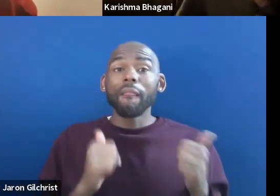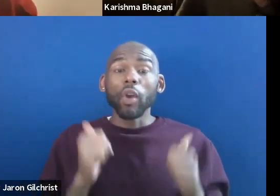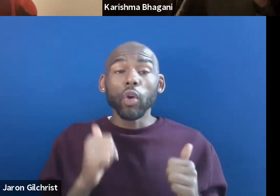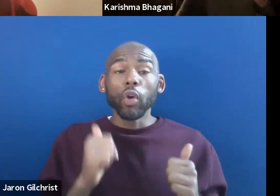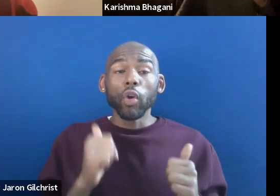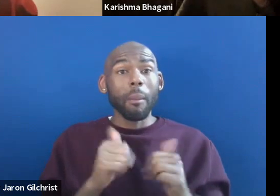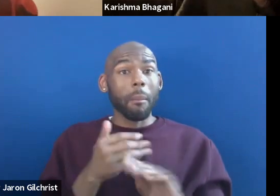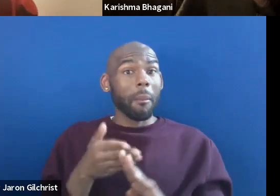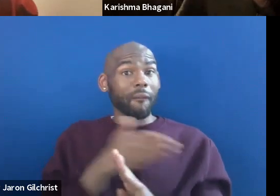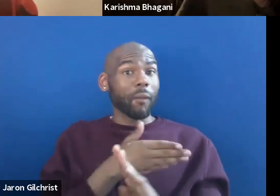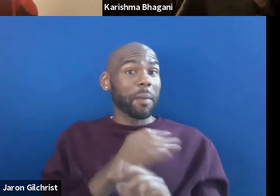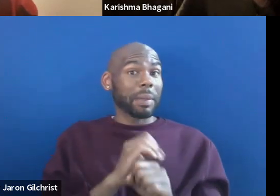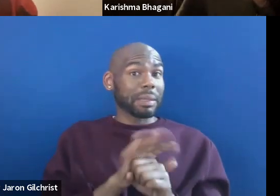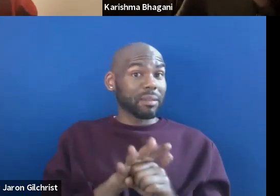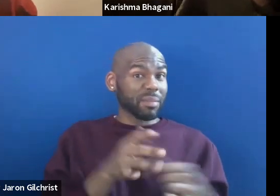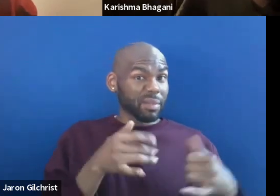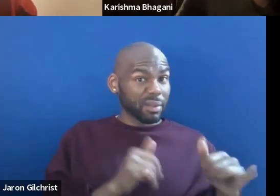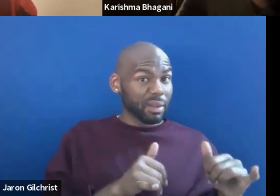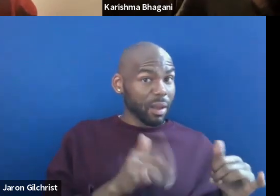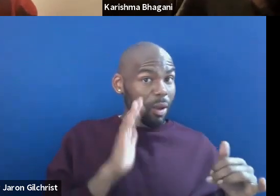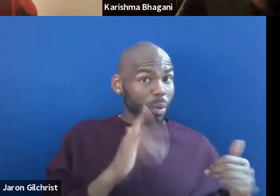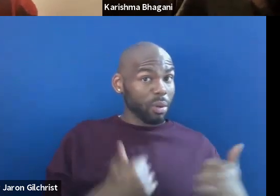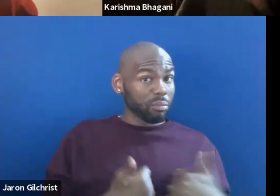before this pandemic still stands a chance of existing in the same way?